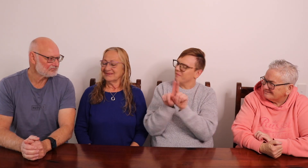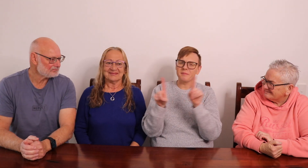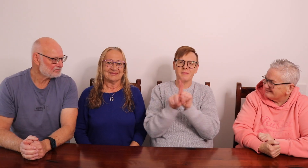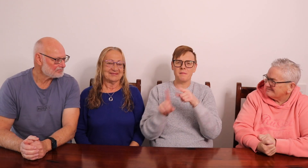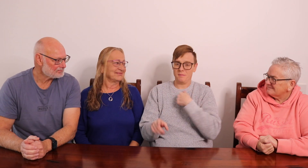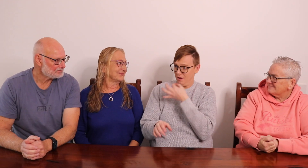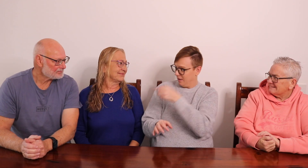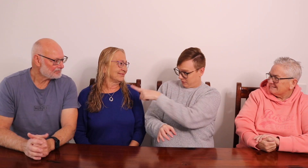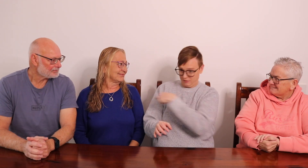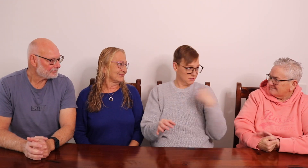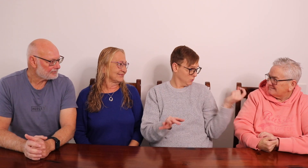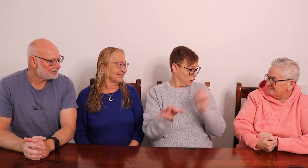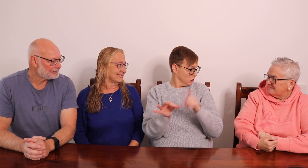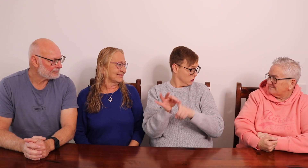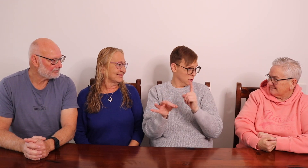I ask you guys a question.